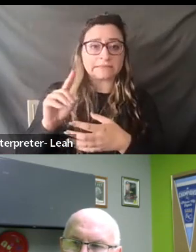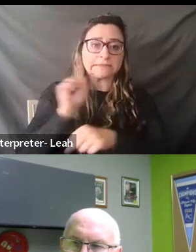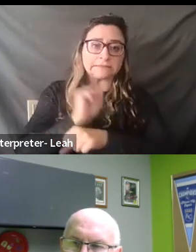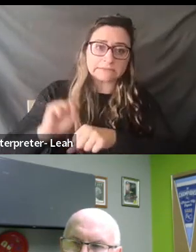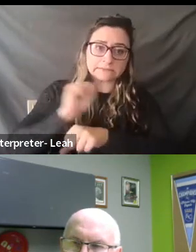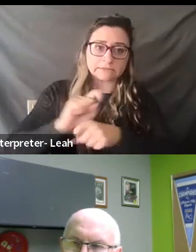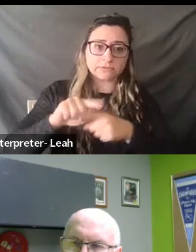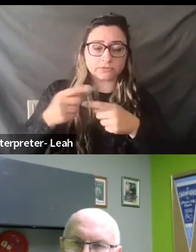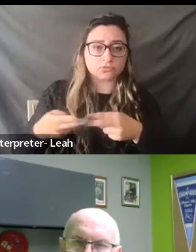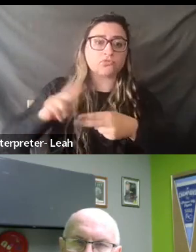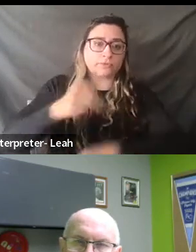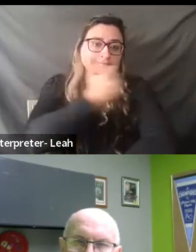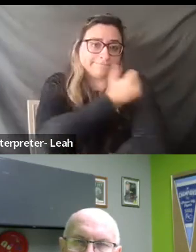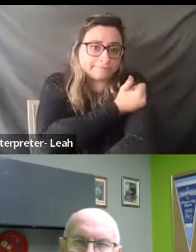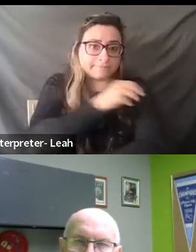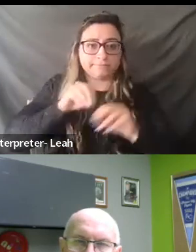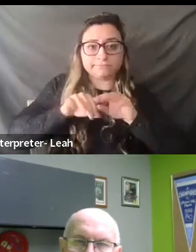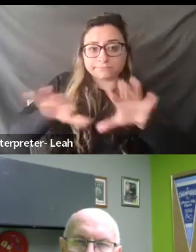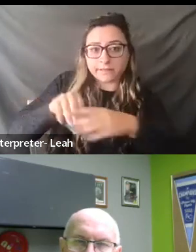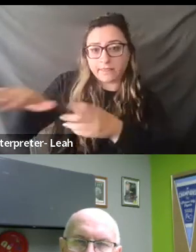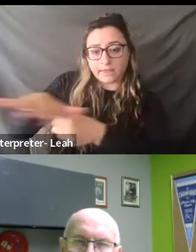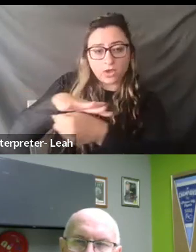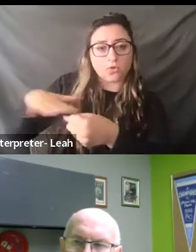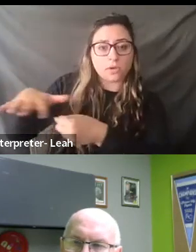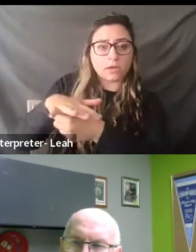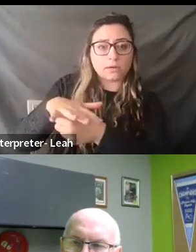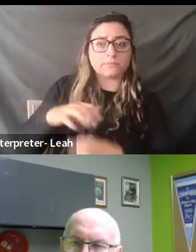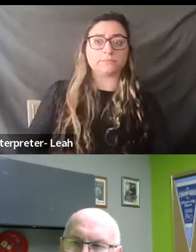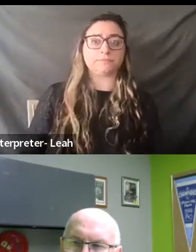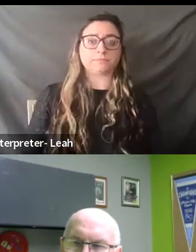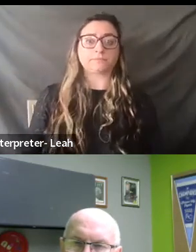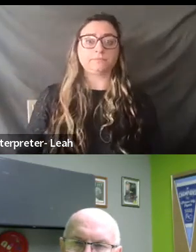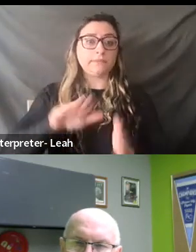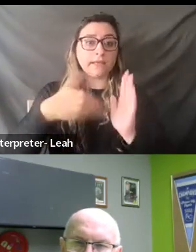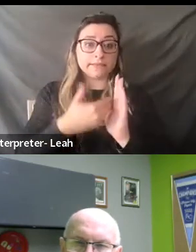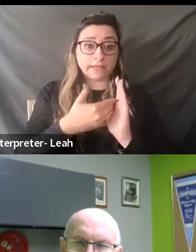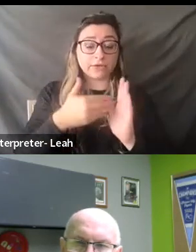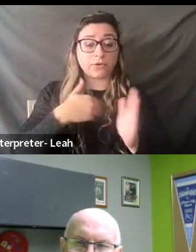APRIL is collaborating with The Partnership to identify barriers, conduct training and provide technical assistance, create a plan with each identified area and implement the plan as identified.